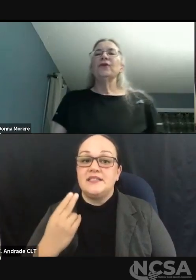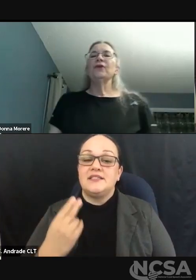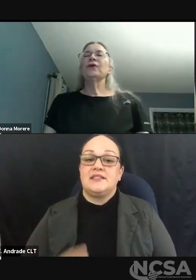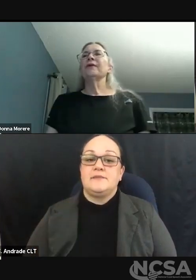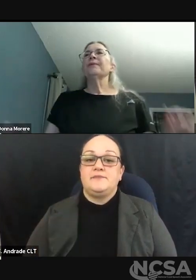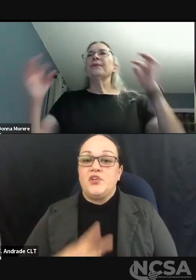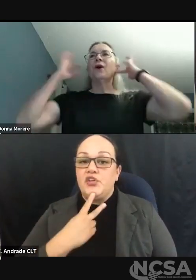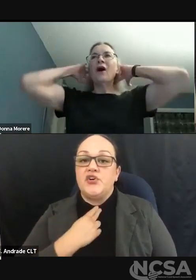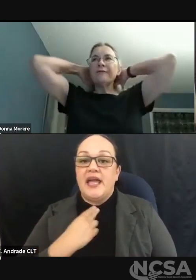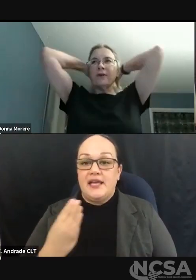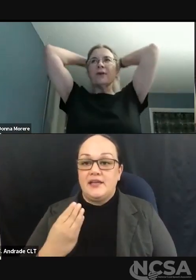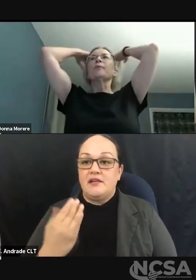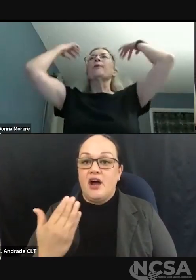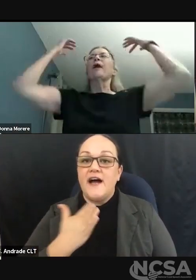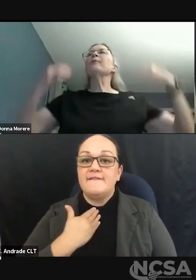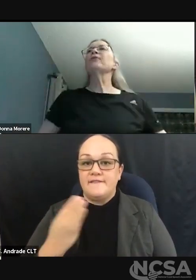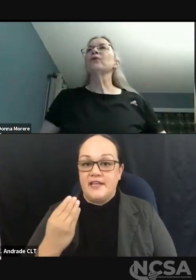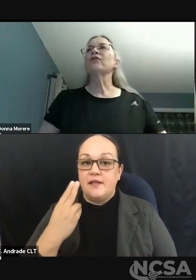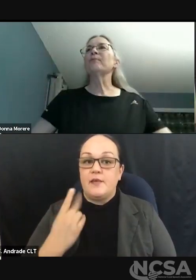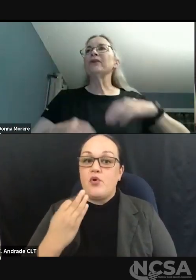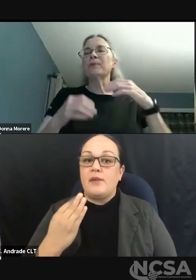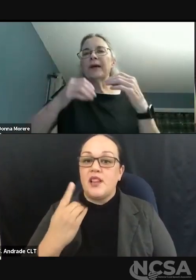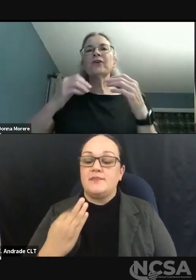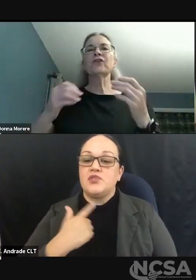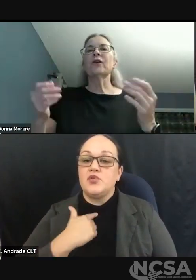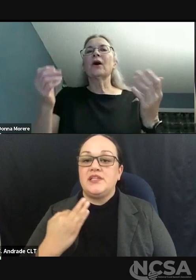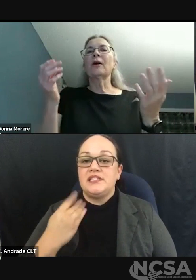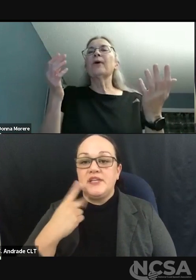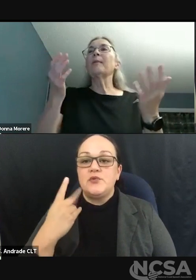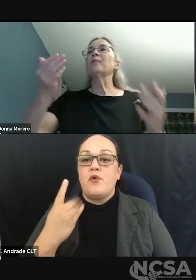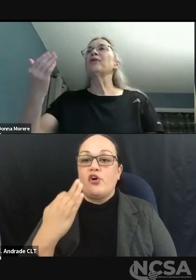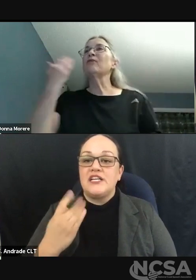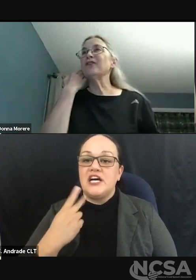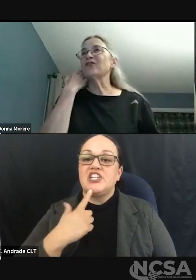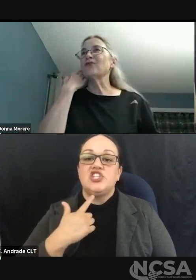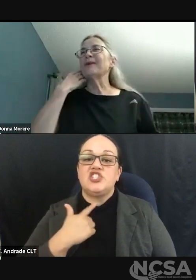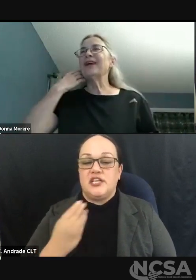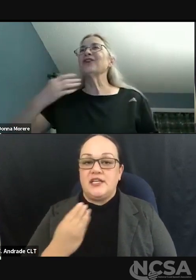you can often the problems with speech production are a problem with speech discrimination.